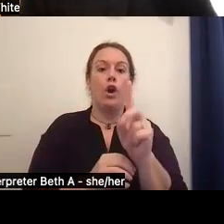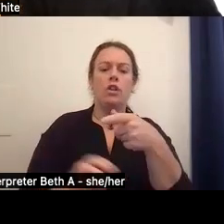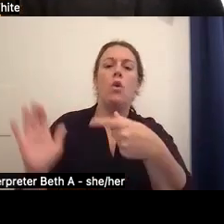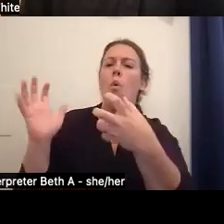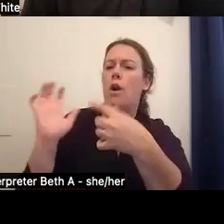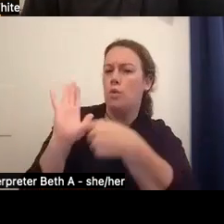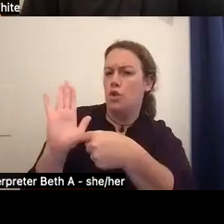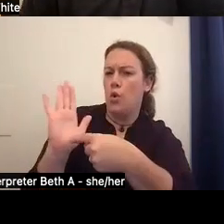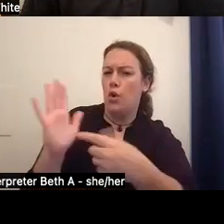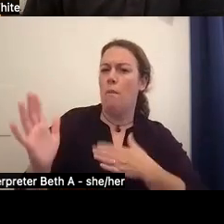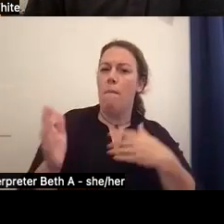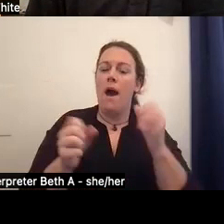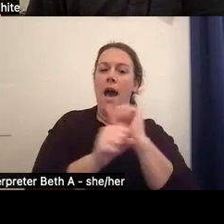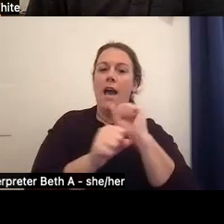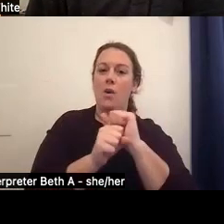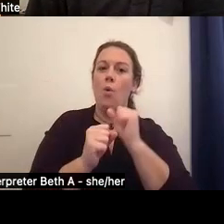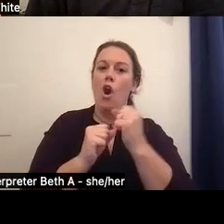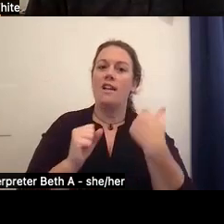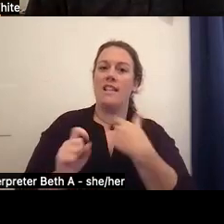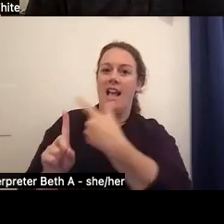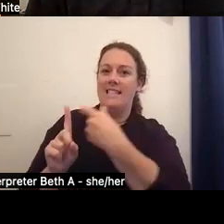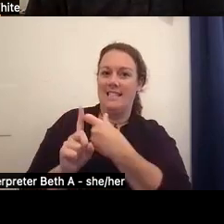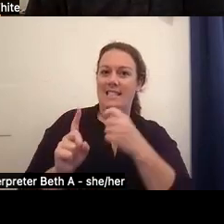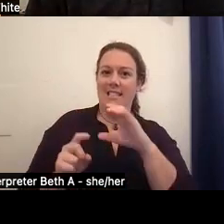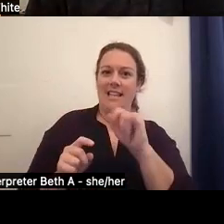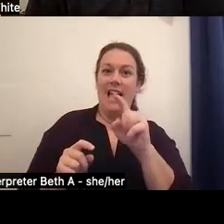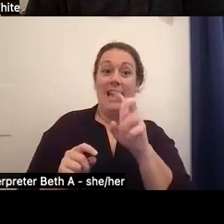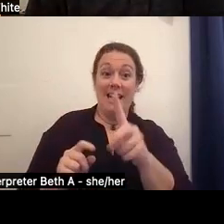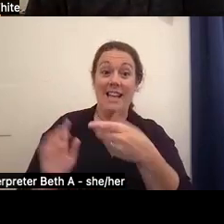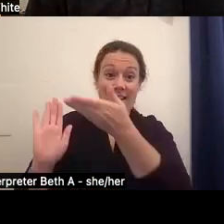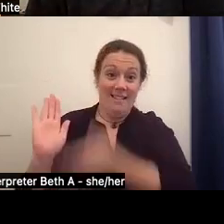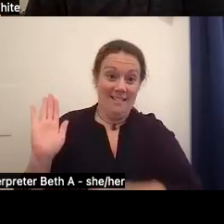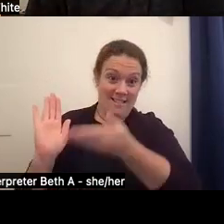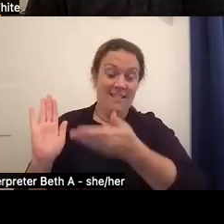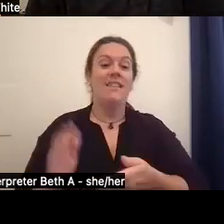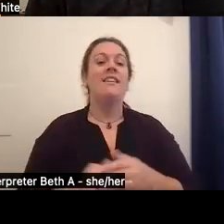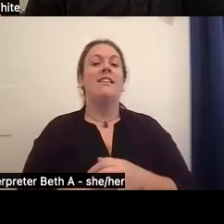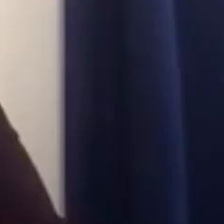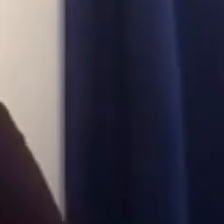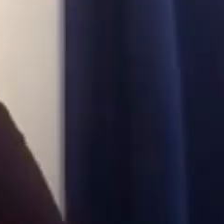of the stuff I've done over the years, and I am going to stop sharing the screen now